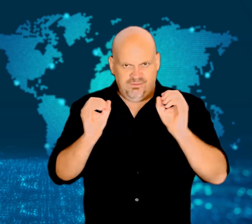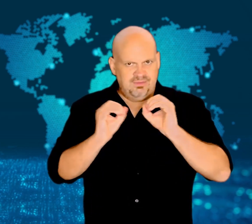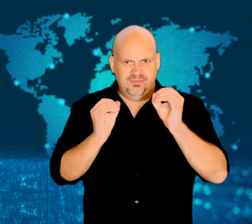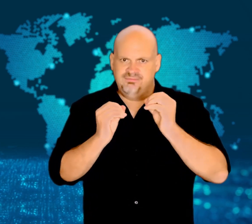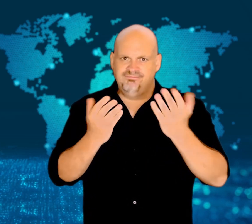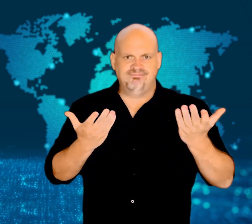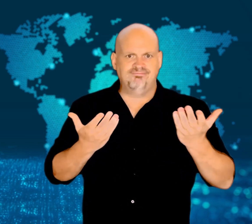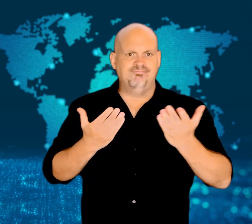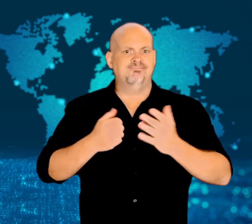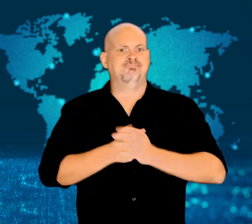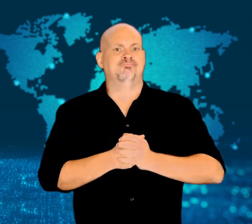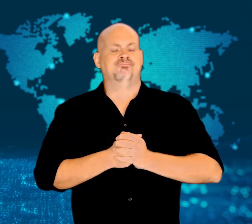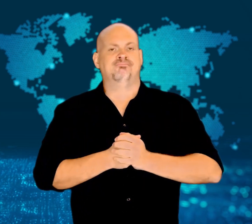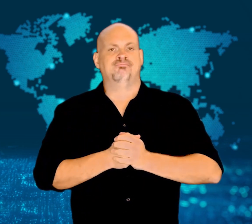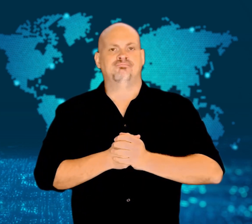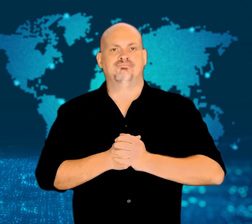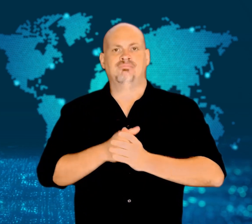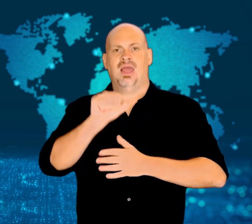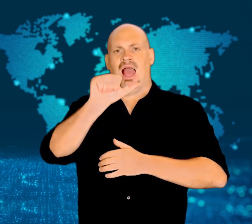evidence of their accusations.